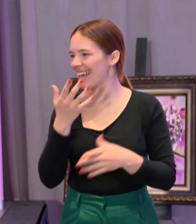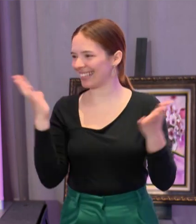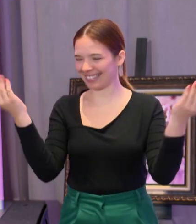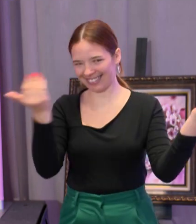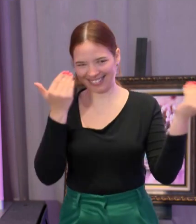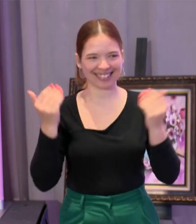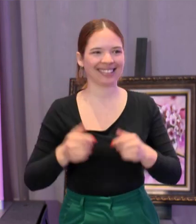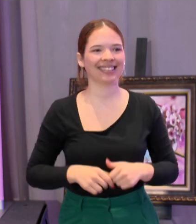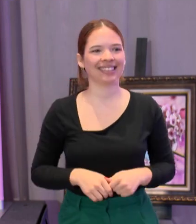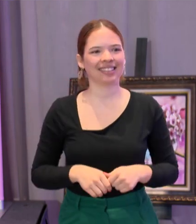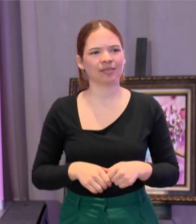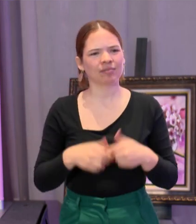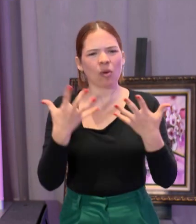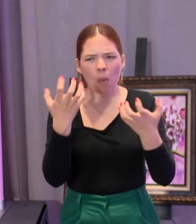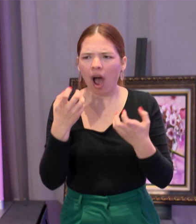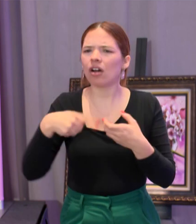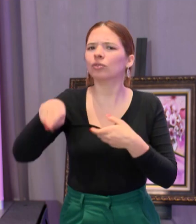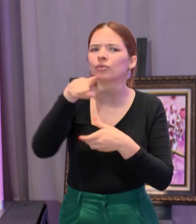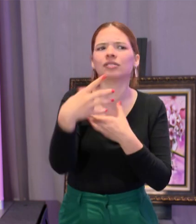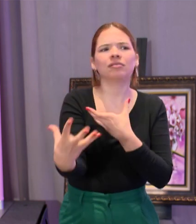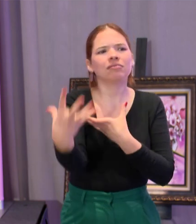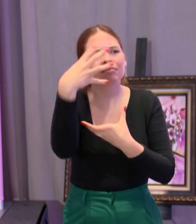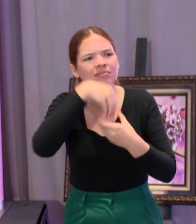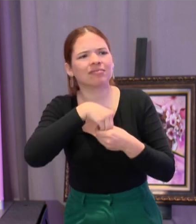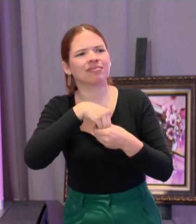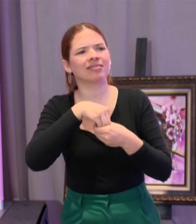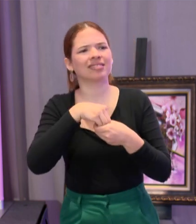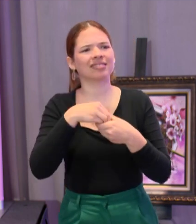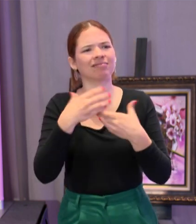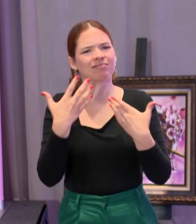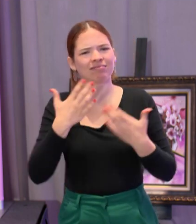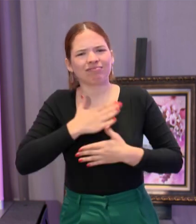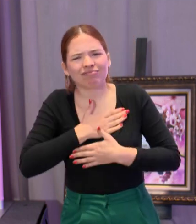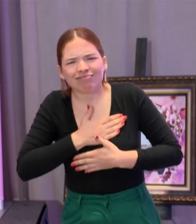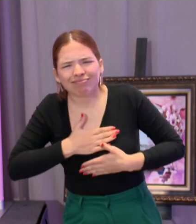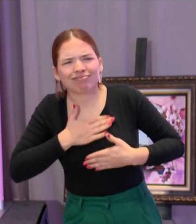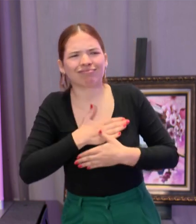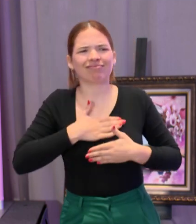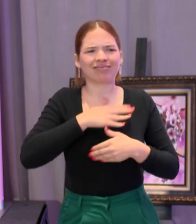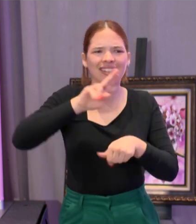WE WANT YOU TO ENGAGE, EMBRACE AND ENJOY ALL OF THE NATIONAL CHERRY BLOSSOM FESTIVAL